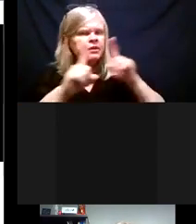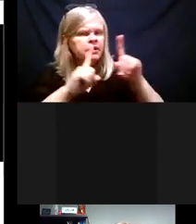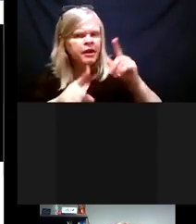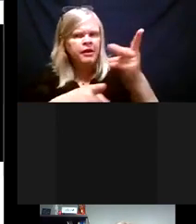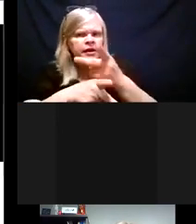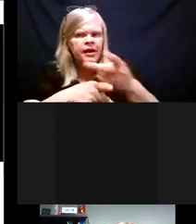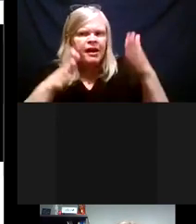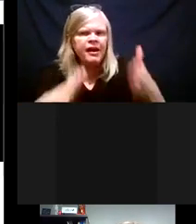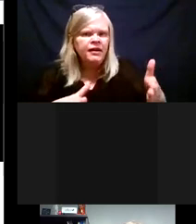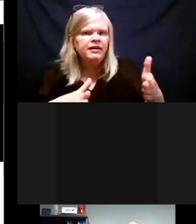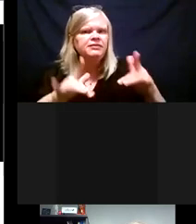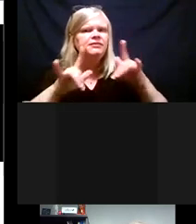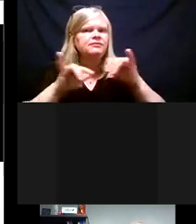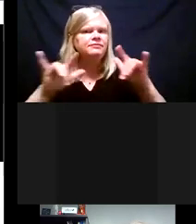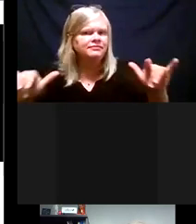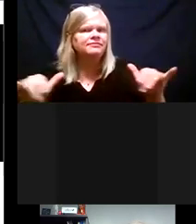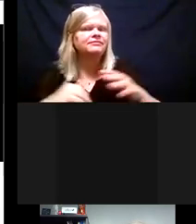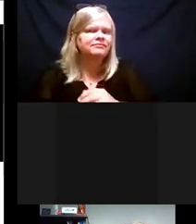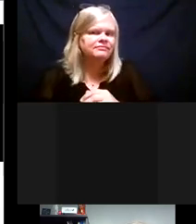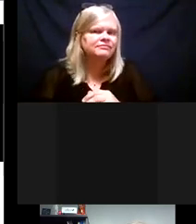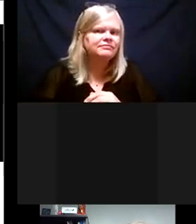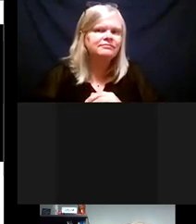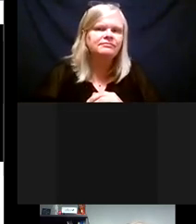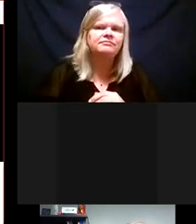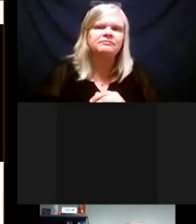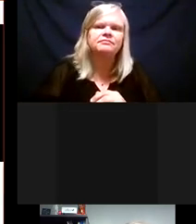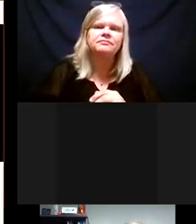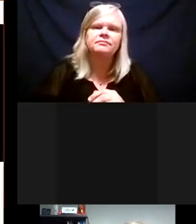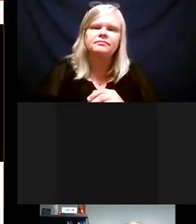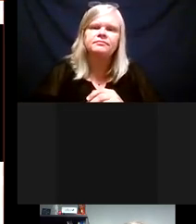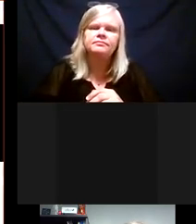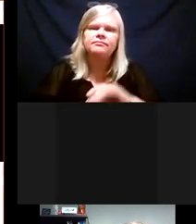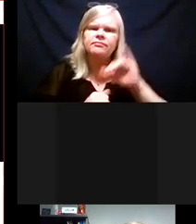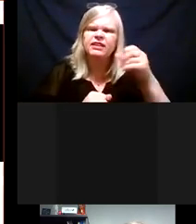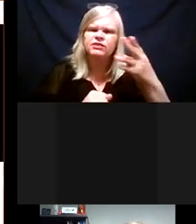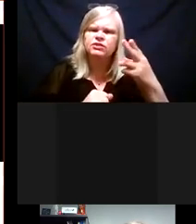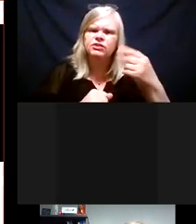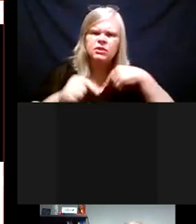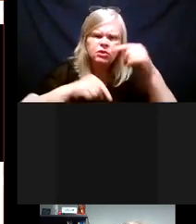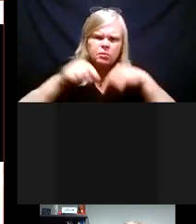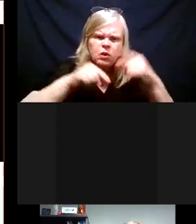IF YOU WANT TO BACK UP IN THE CHAT, THERE WAS A QUESTION THAT